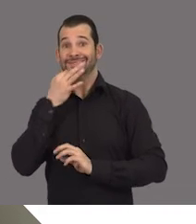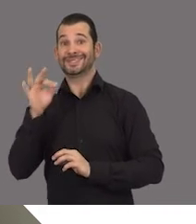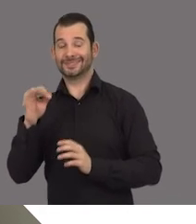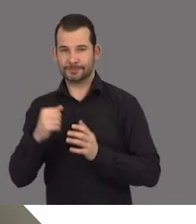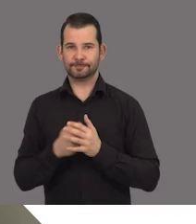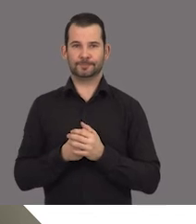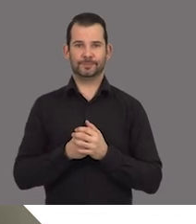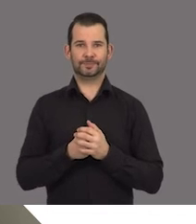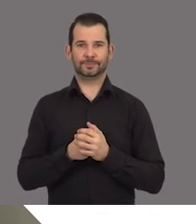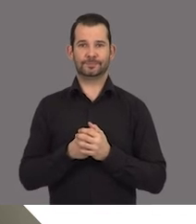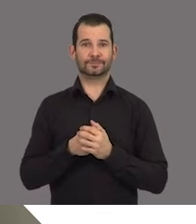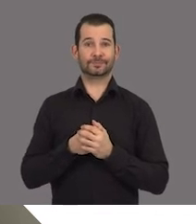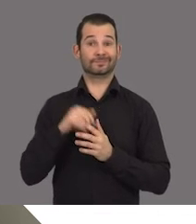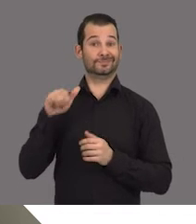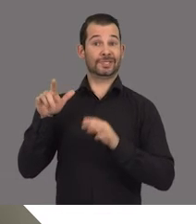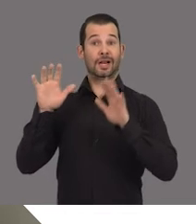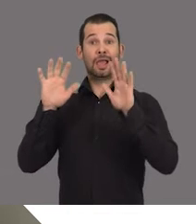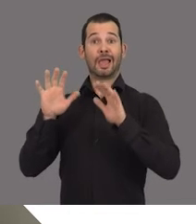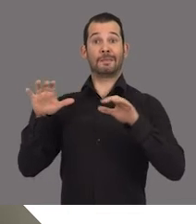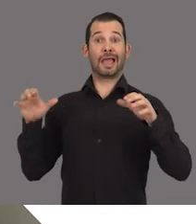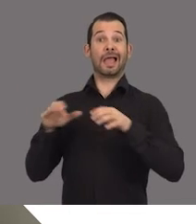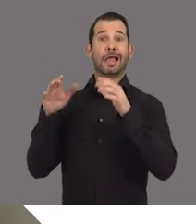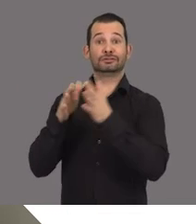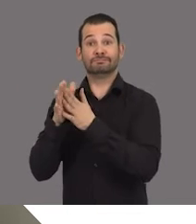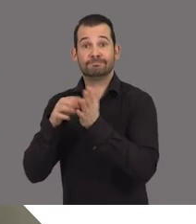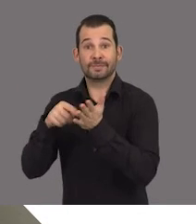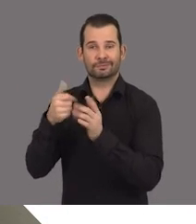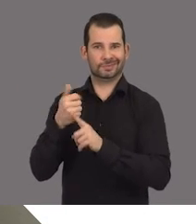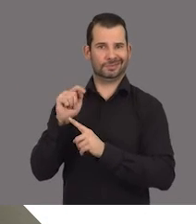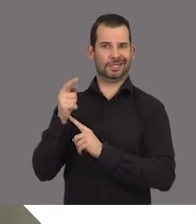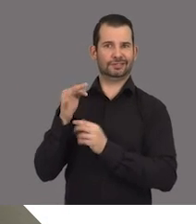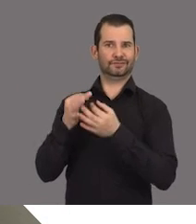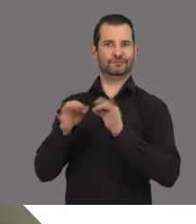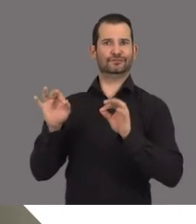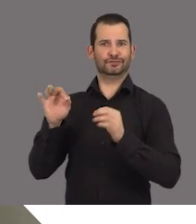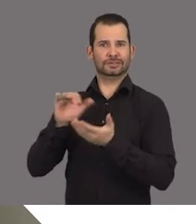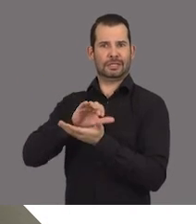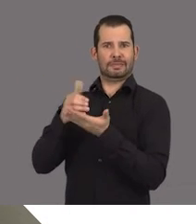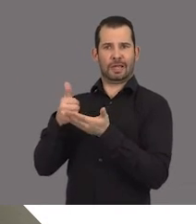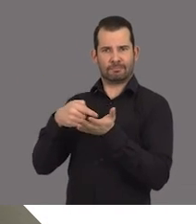The Climate action incentive payment is a tax-free amount paid to help